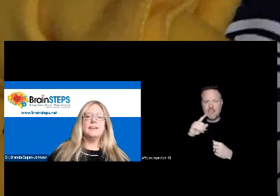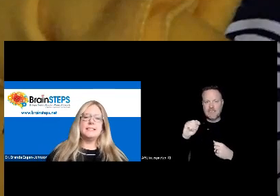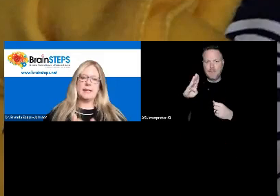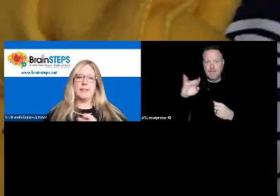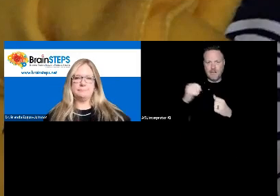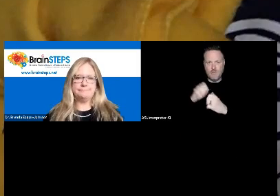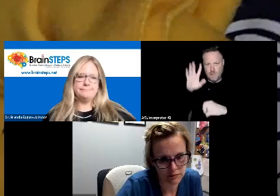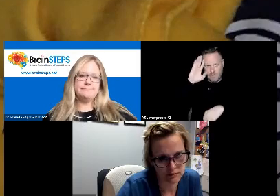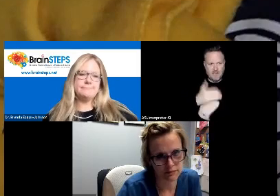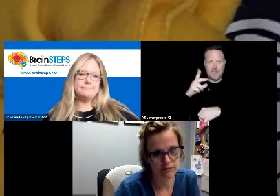Declan. >>